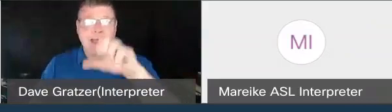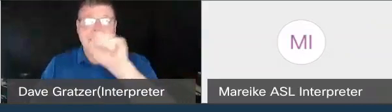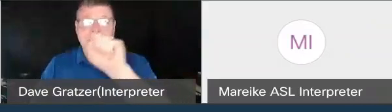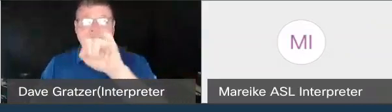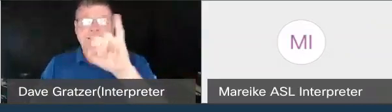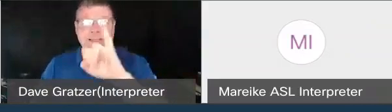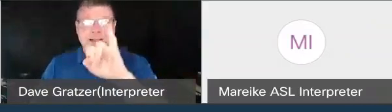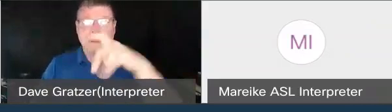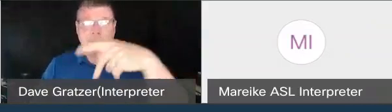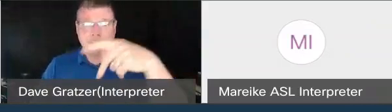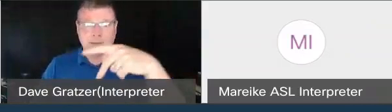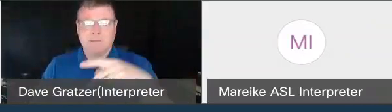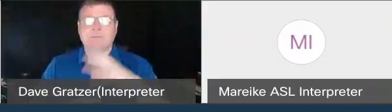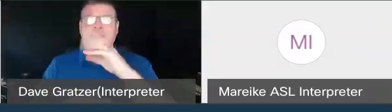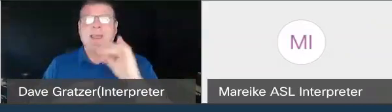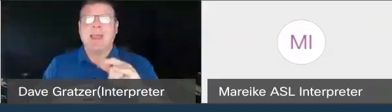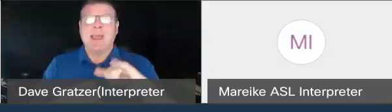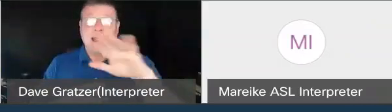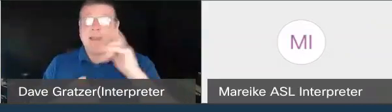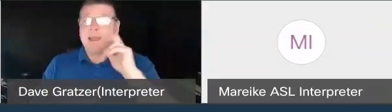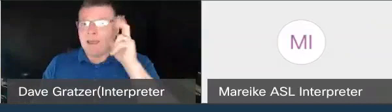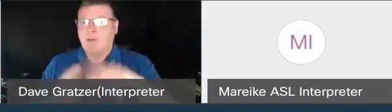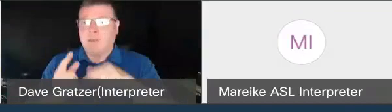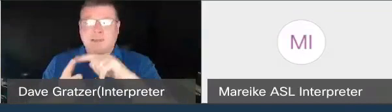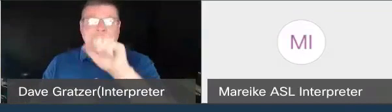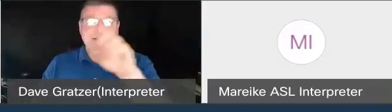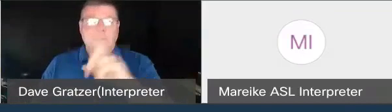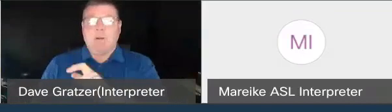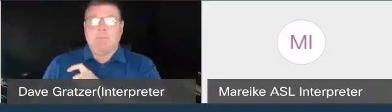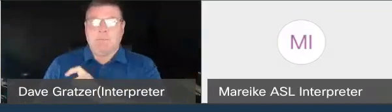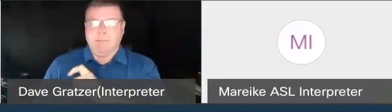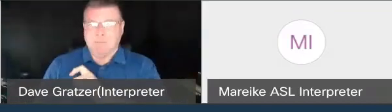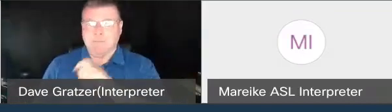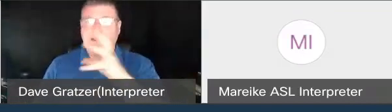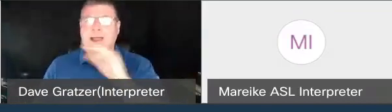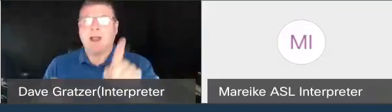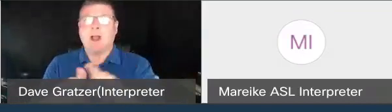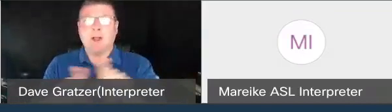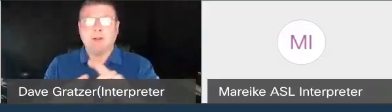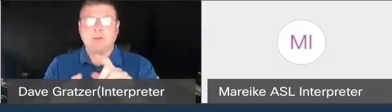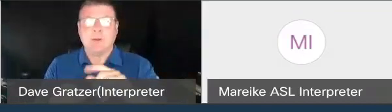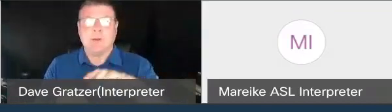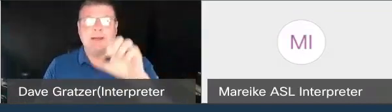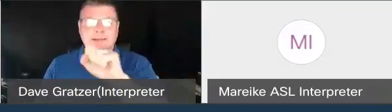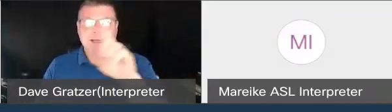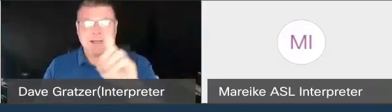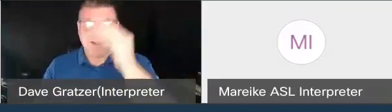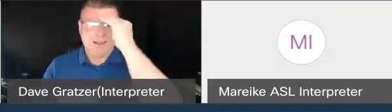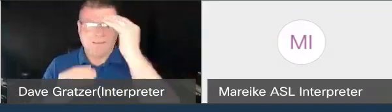that you'll be hearing about today along with the San Diego Police Department, and also created the San Diego information exchange